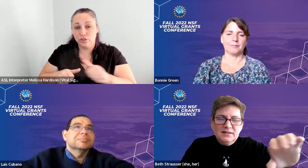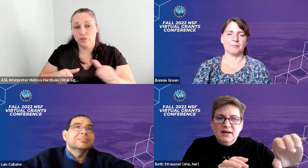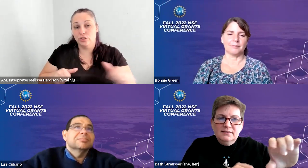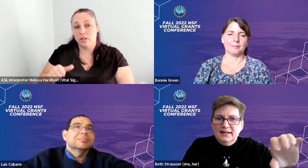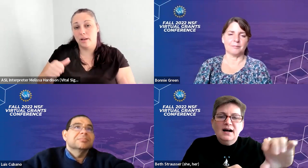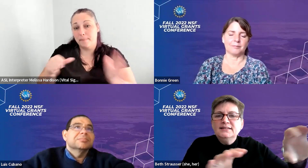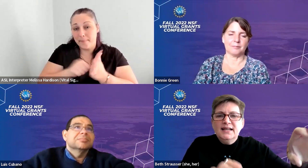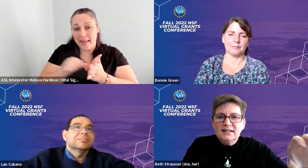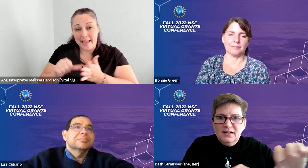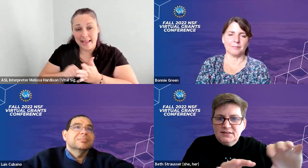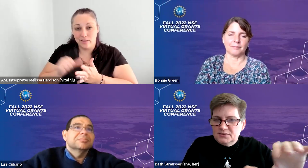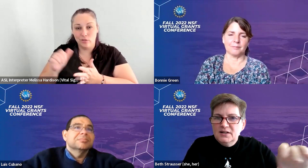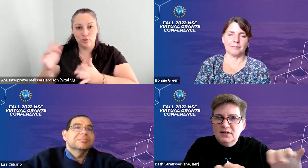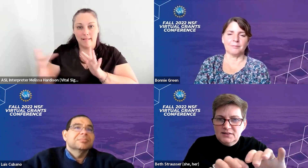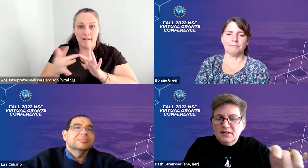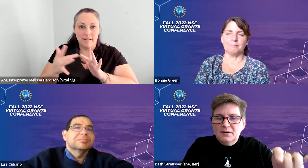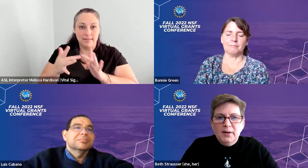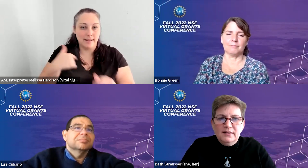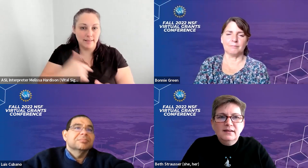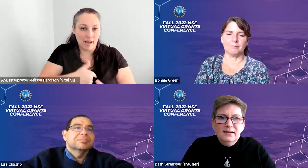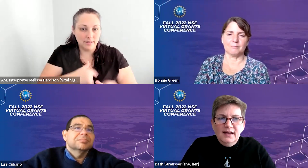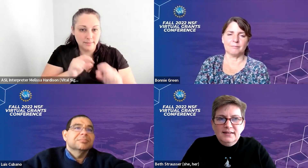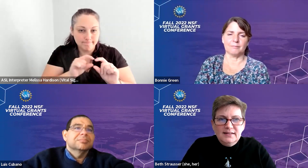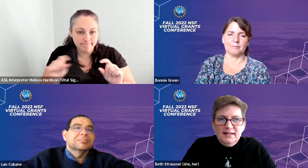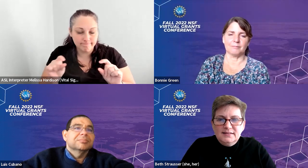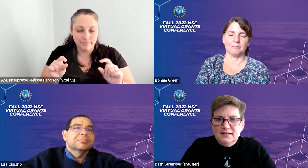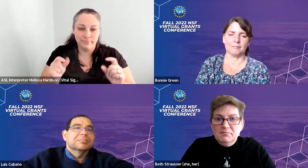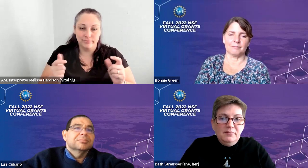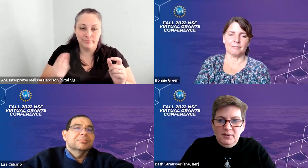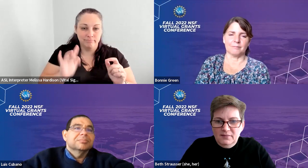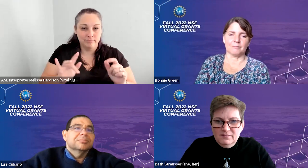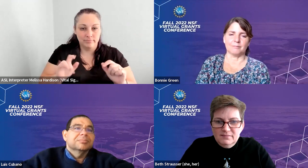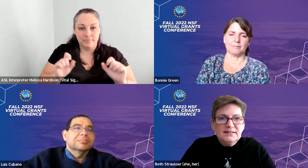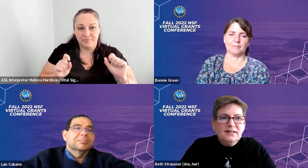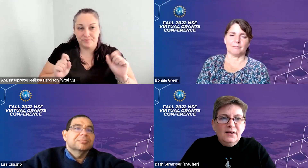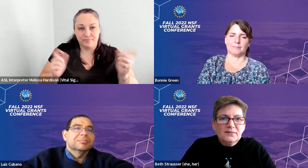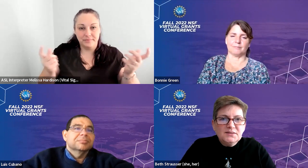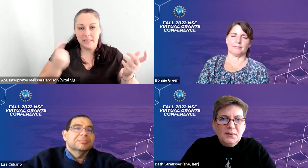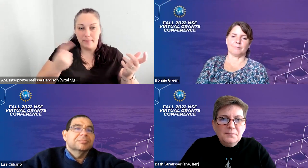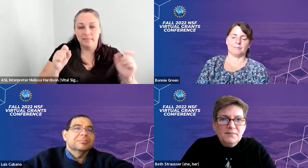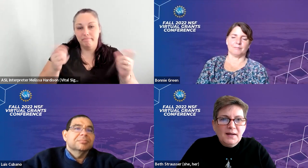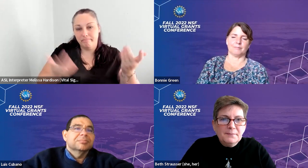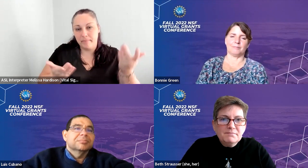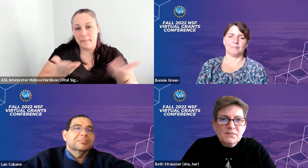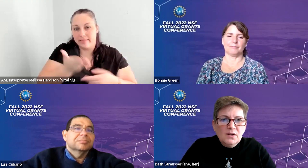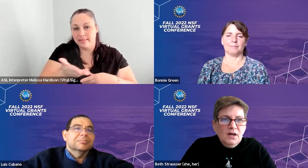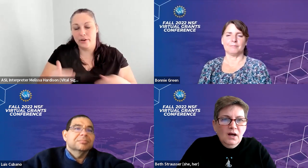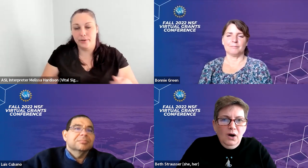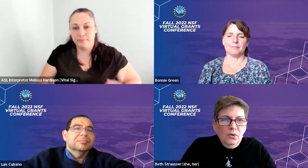some kind like Contact Us, or some button, and it might be listed there, so yes.